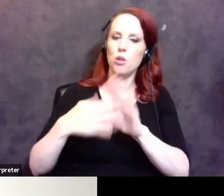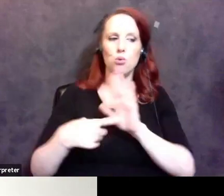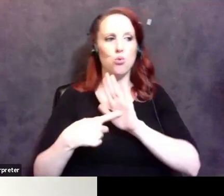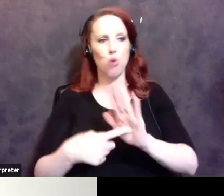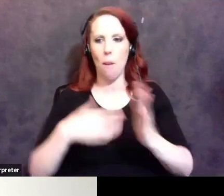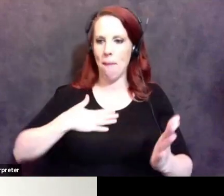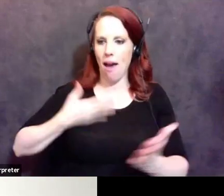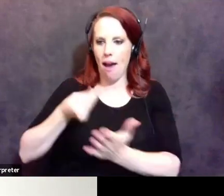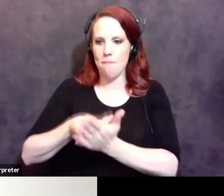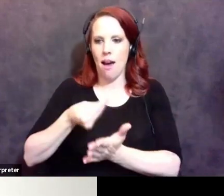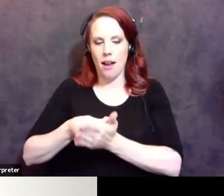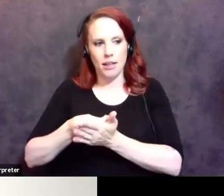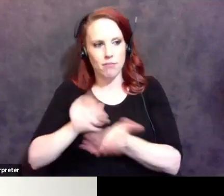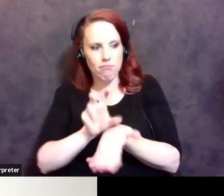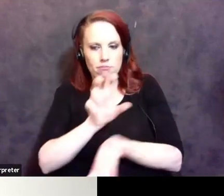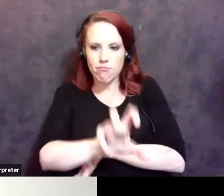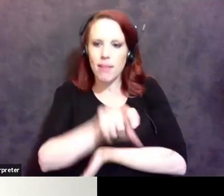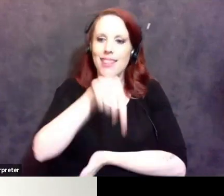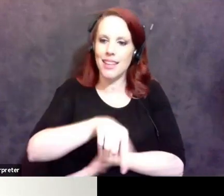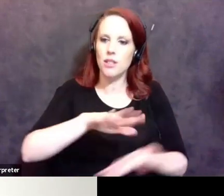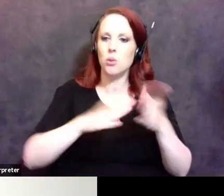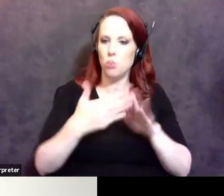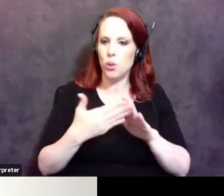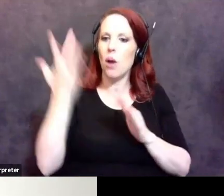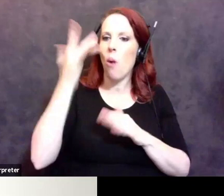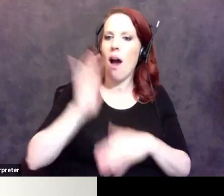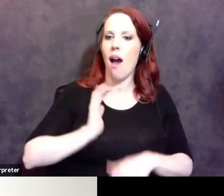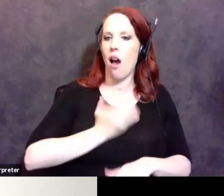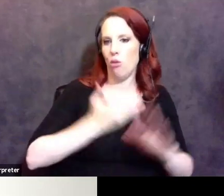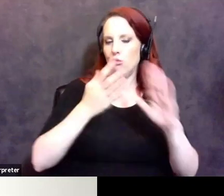community because these stories are important. One of the things we are doing at Diverseability